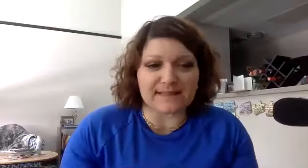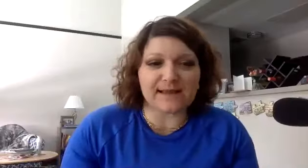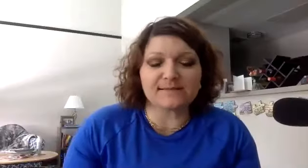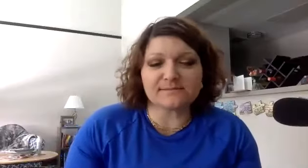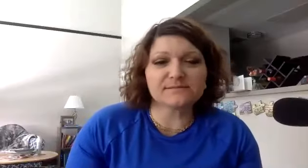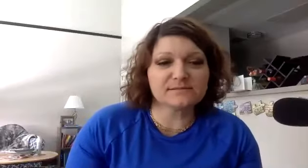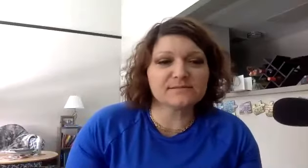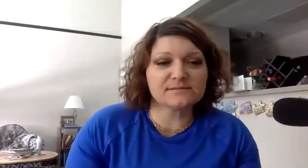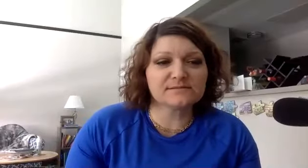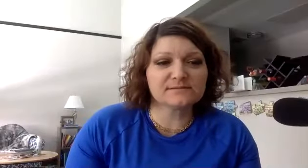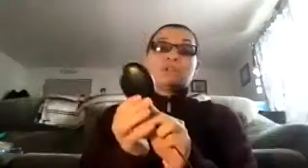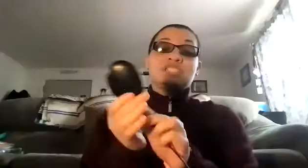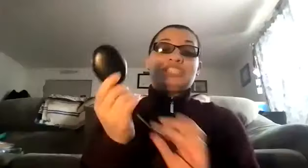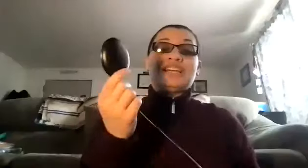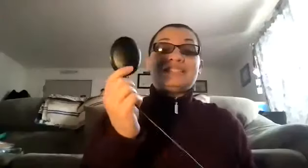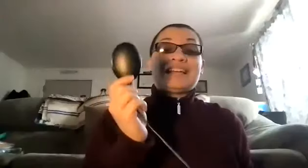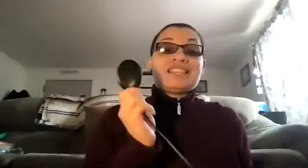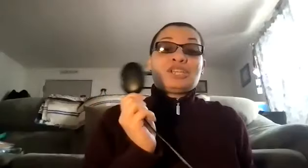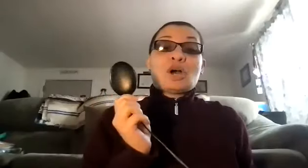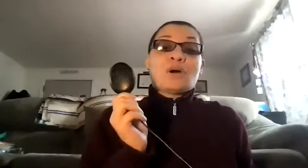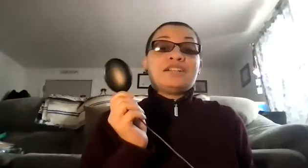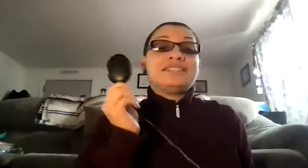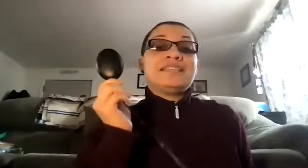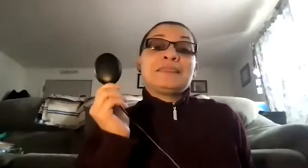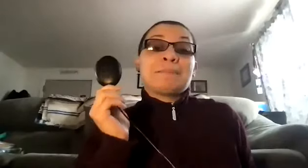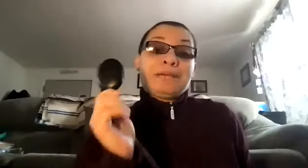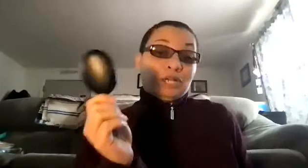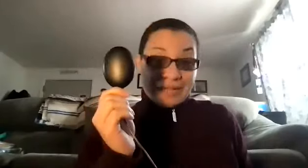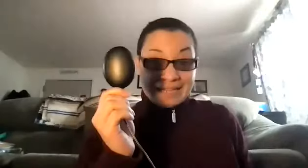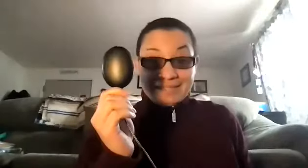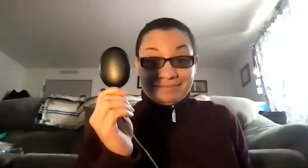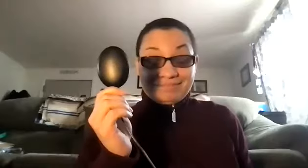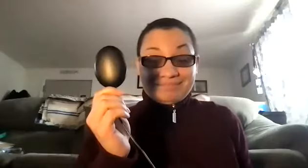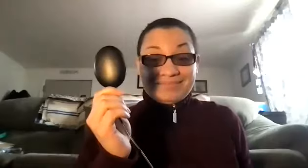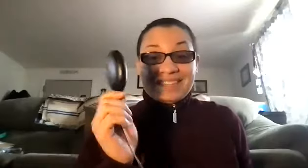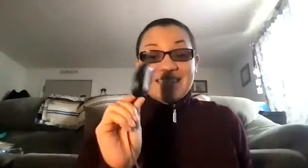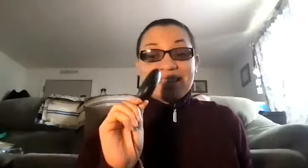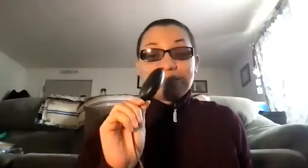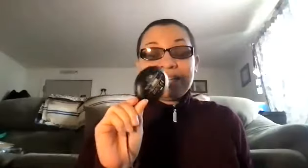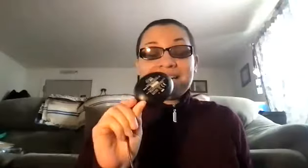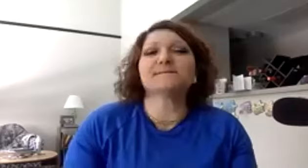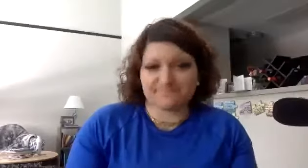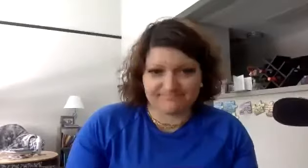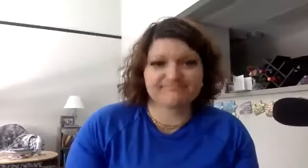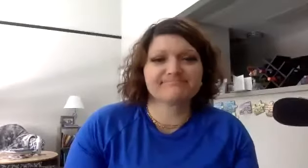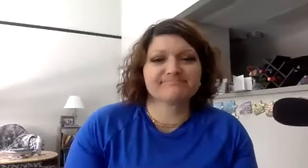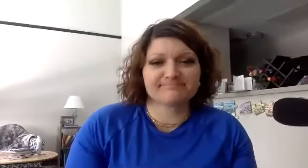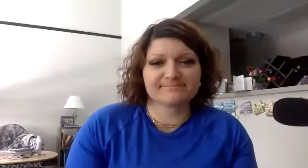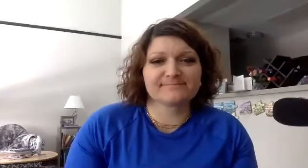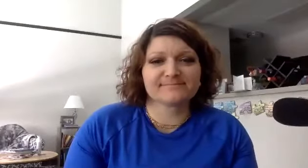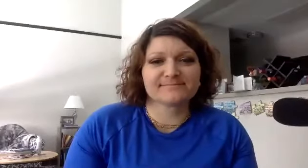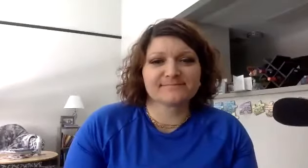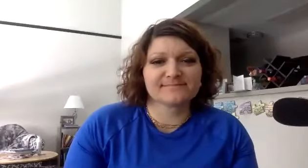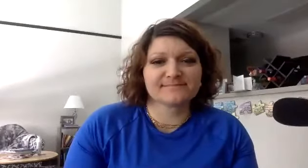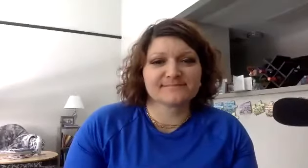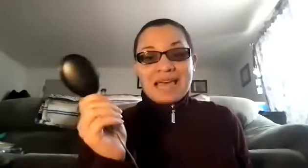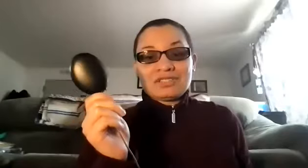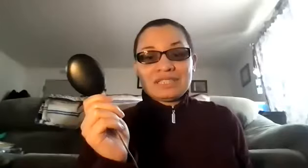that i would suggest that this go underneath the pillowcase. Yes. If you put it between the matress